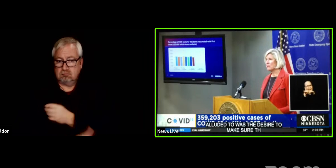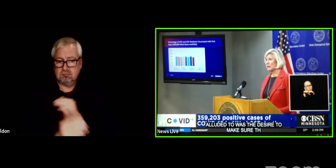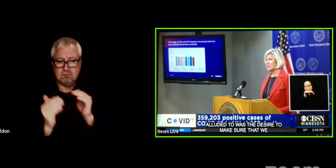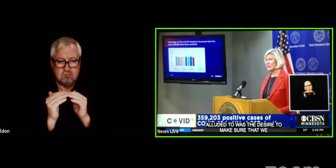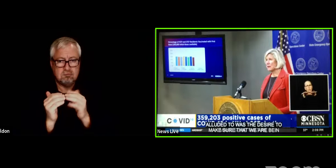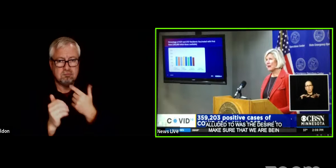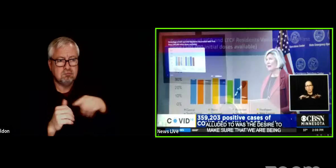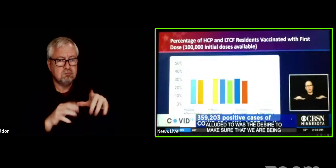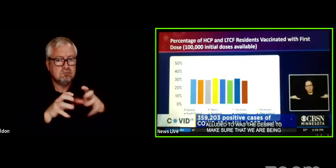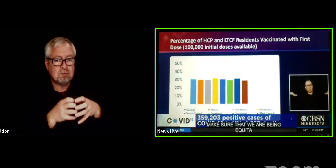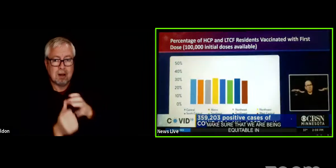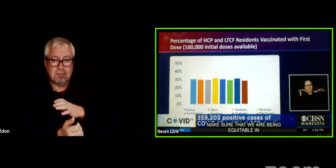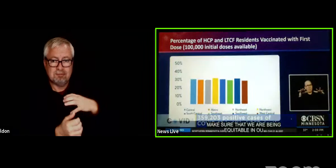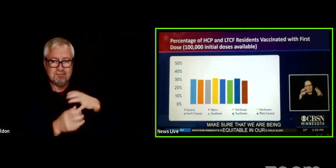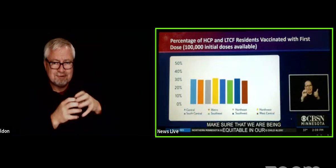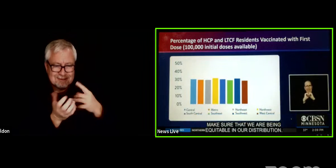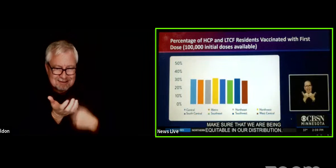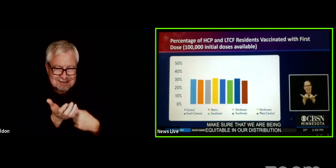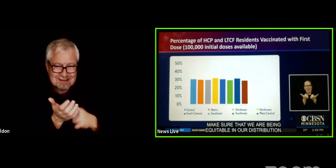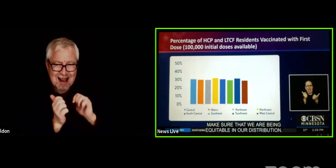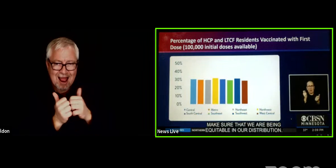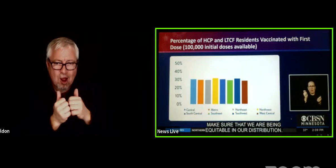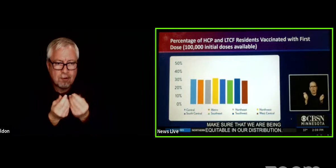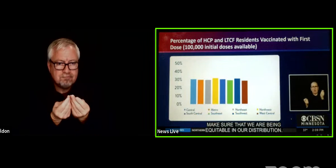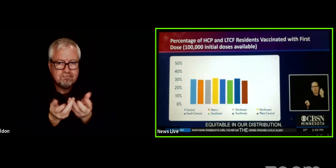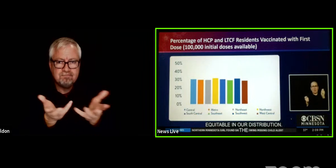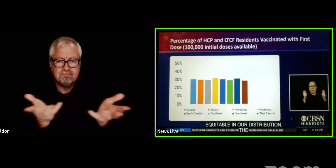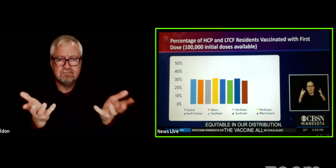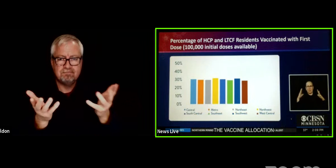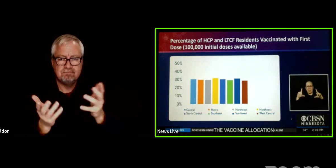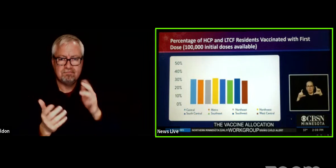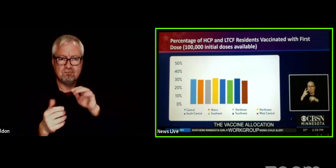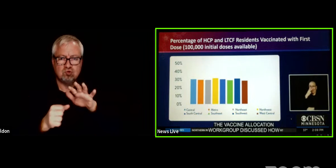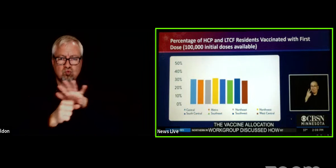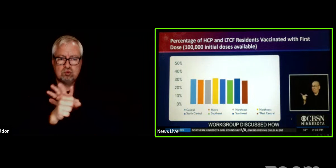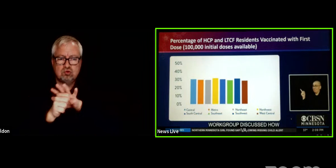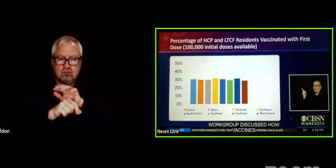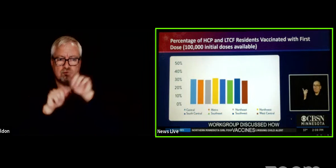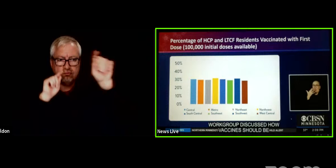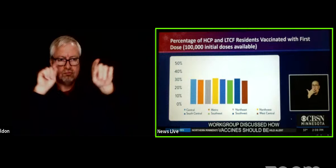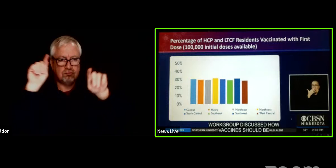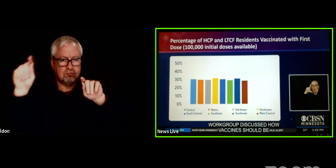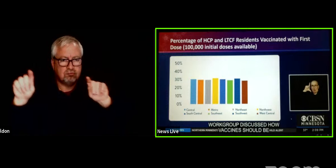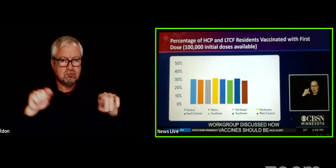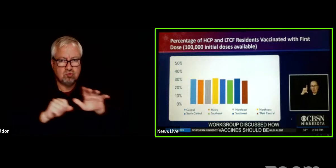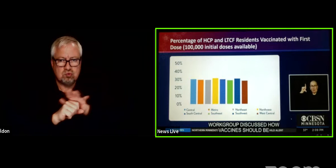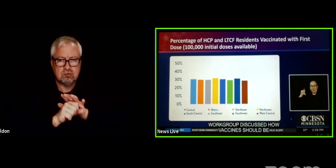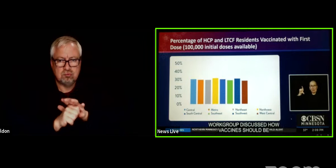DISTRIBUTED REGIONALLY. AND AS I SAID, PART OF THAT IS BASED ON SHEER NUMBERS, THE NUMBER OF STAFF THAT NEEDS TO BE